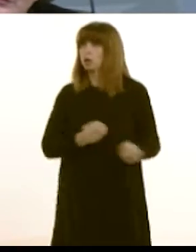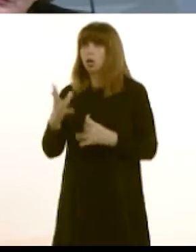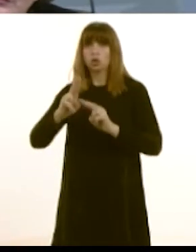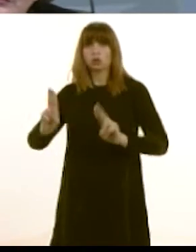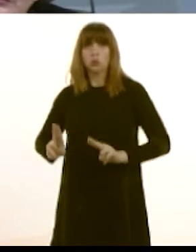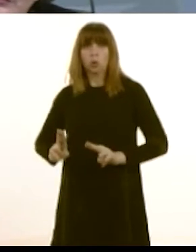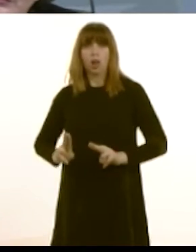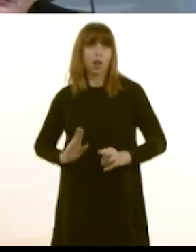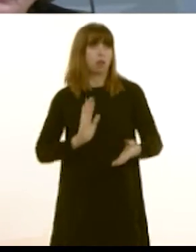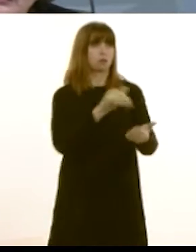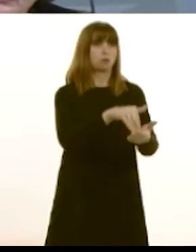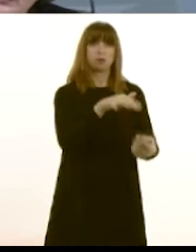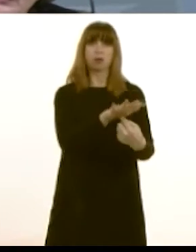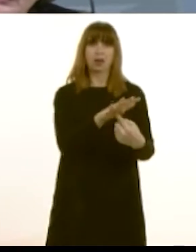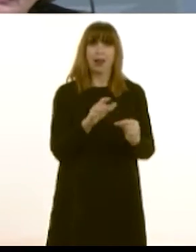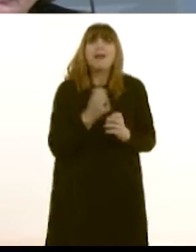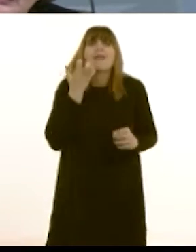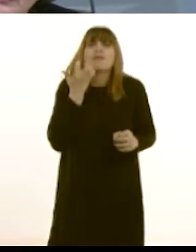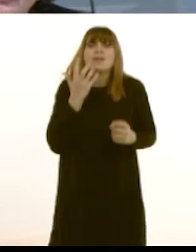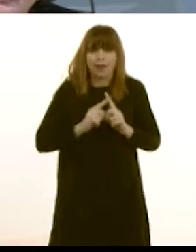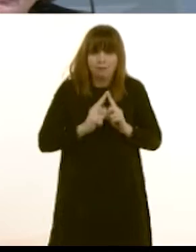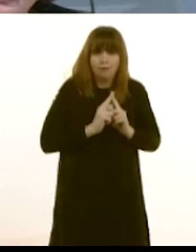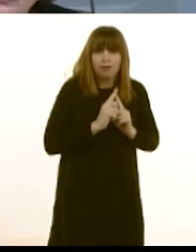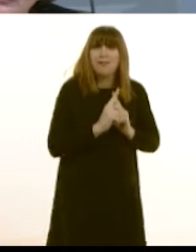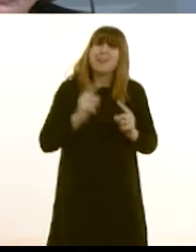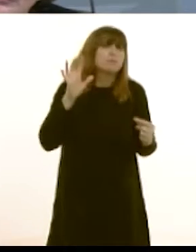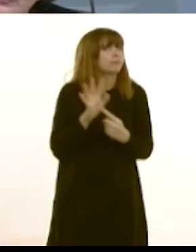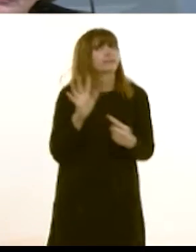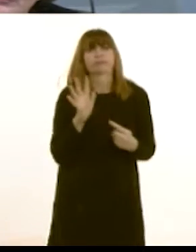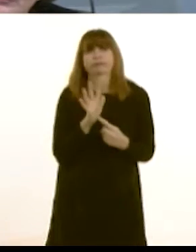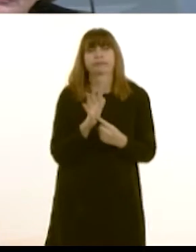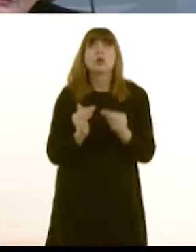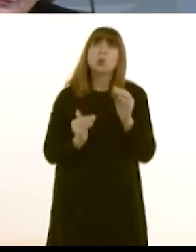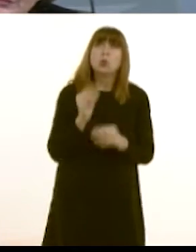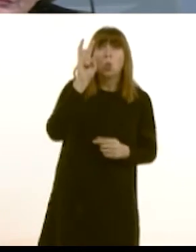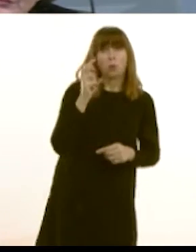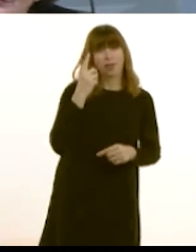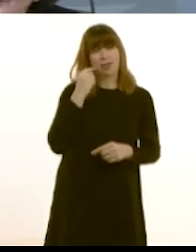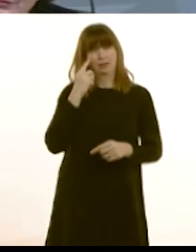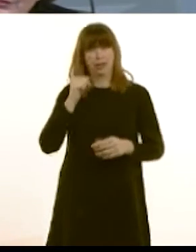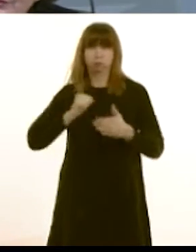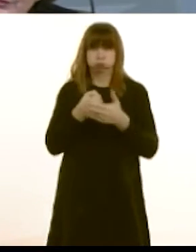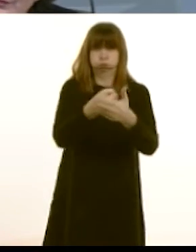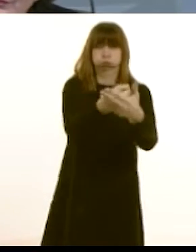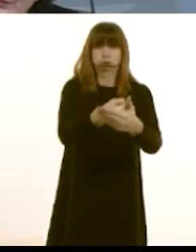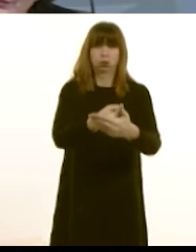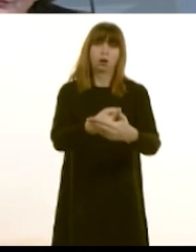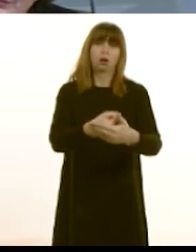that appointment that is critical to their end day. Those in north Wales yesterday couldnít do that and many people in south Wales over the